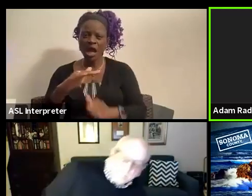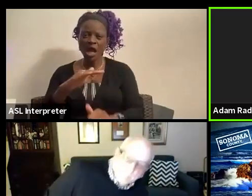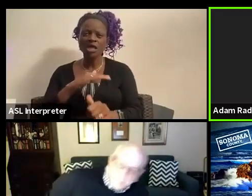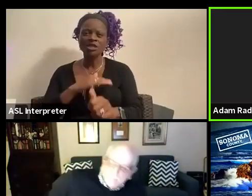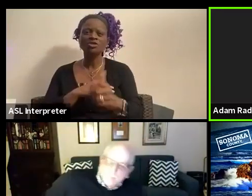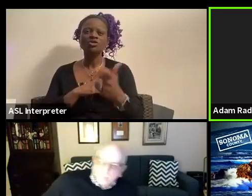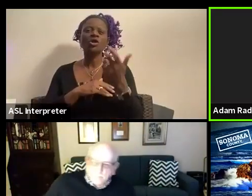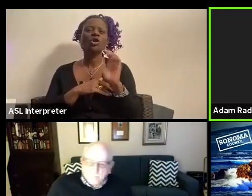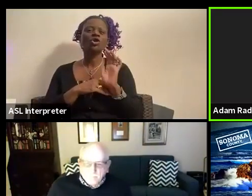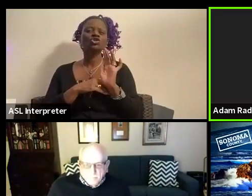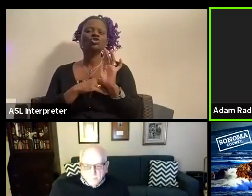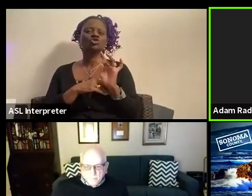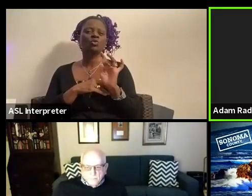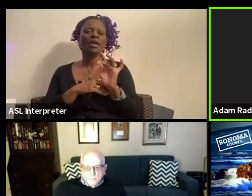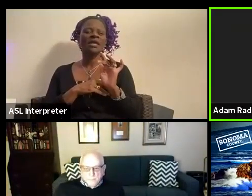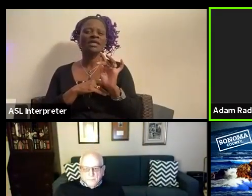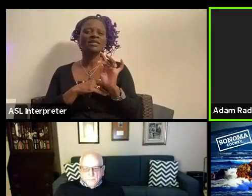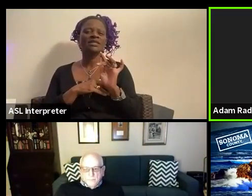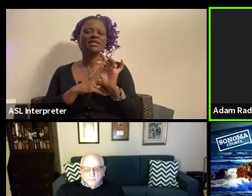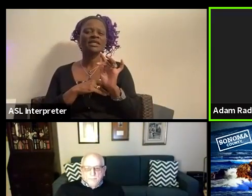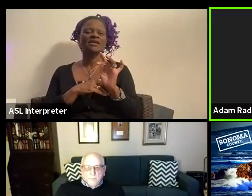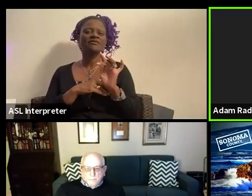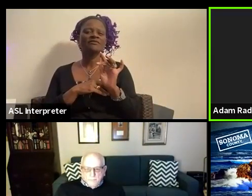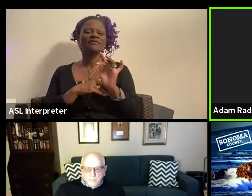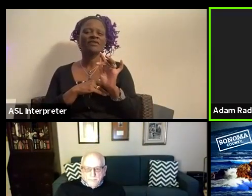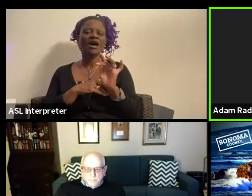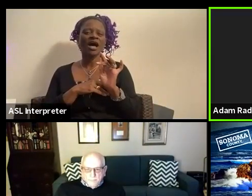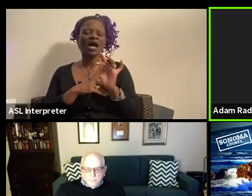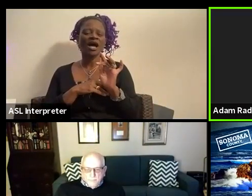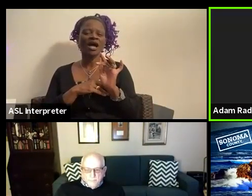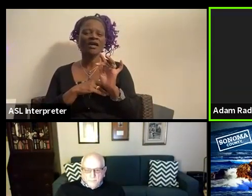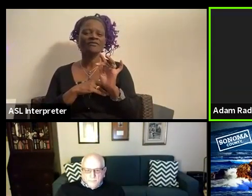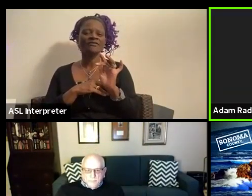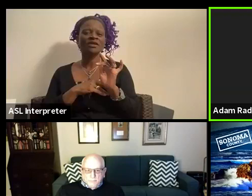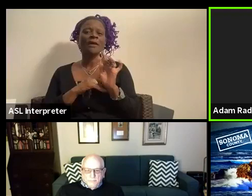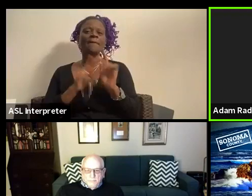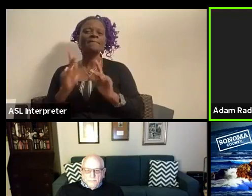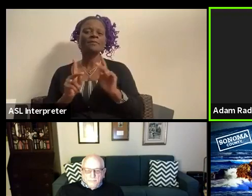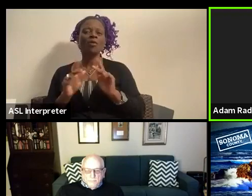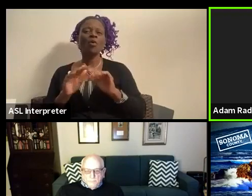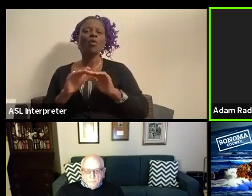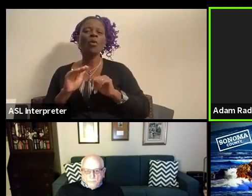for at least five consecutive days, then they would be allowed to reopen.